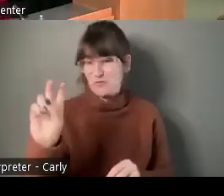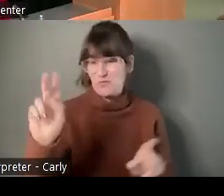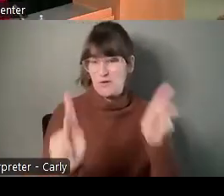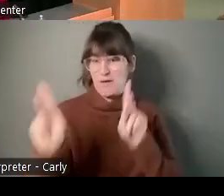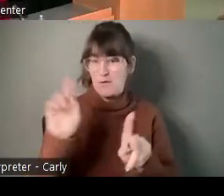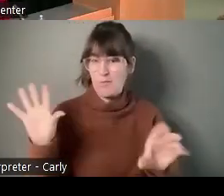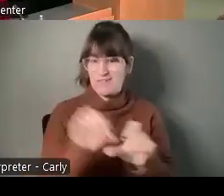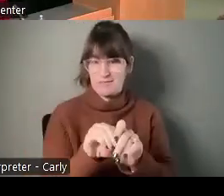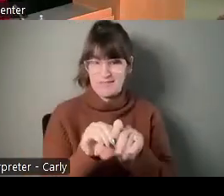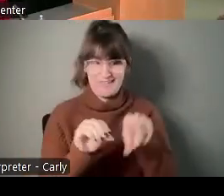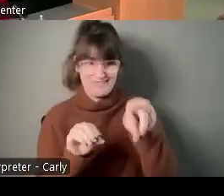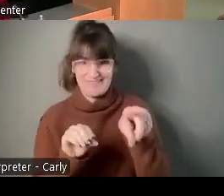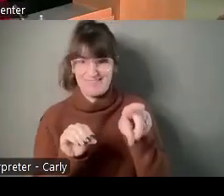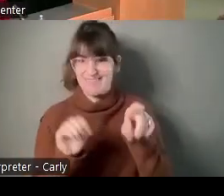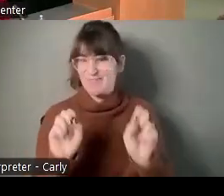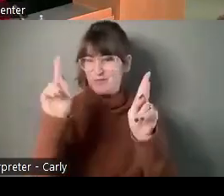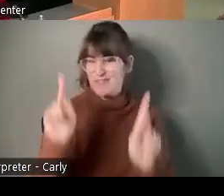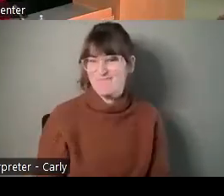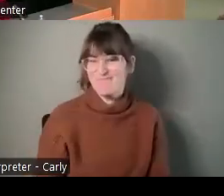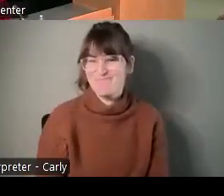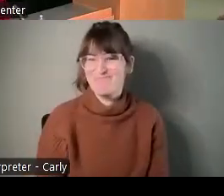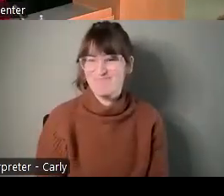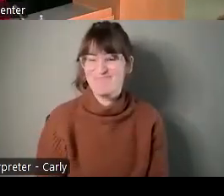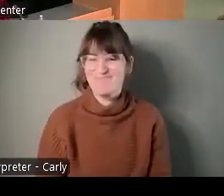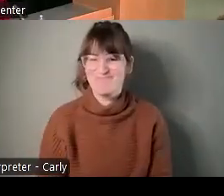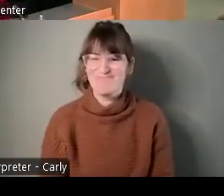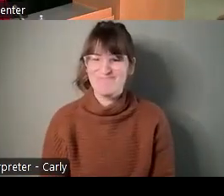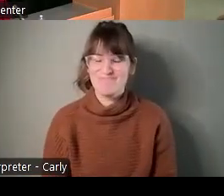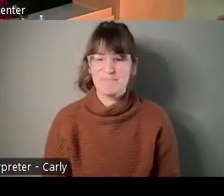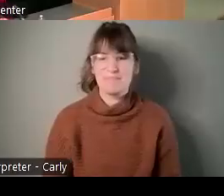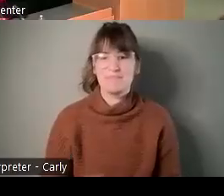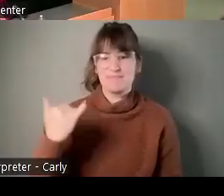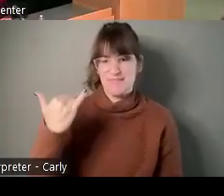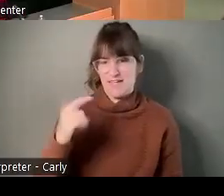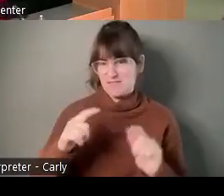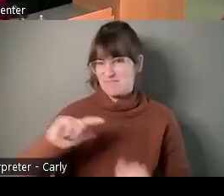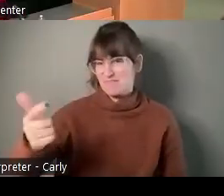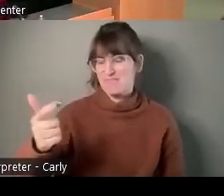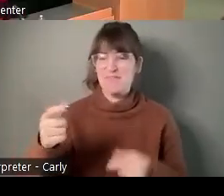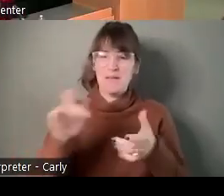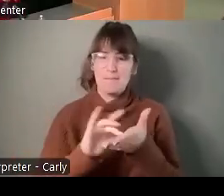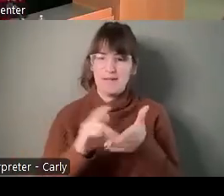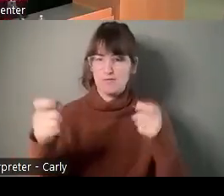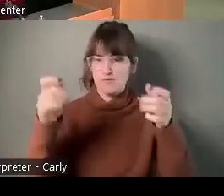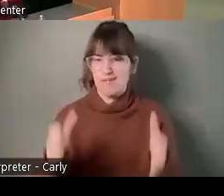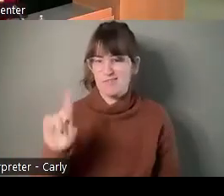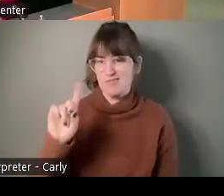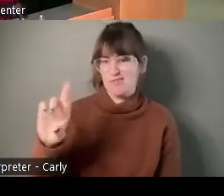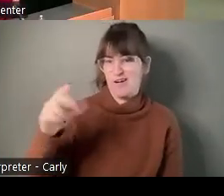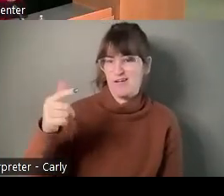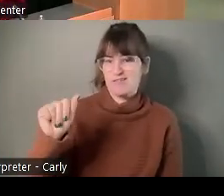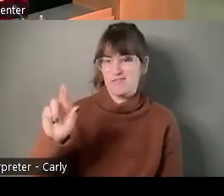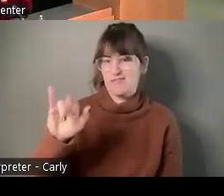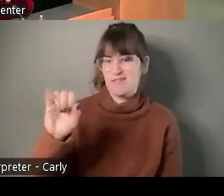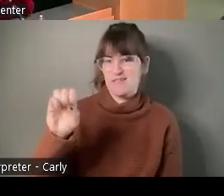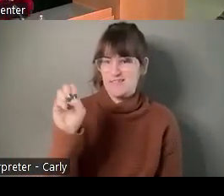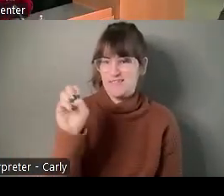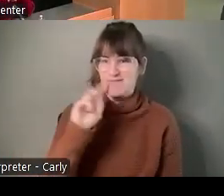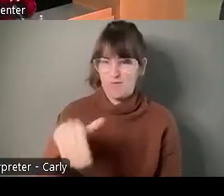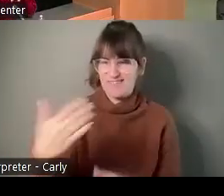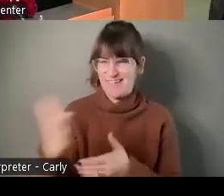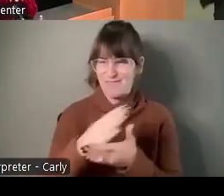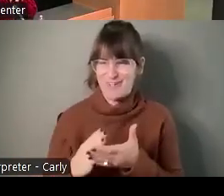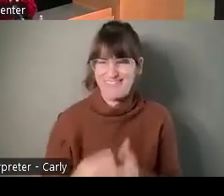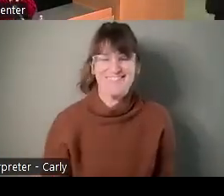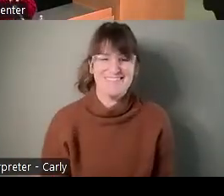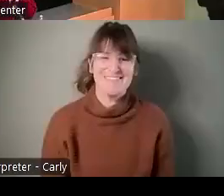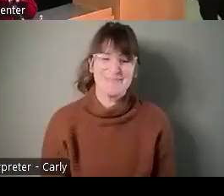this opportunity. And so I will pass it off to our medical director, Dr. Garrison for the next bits.